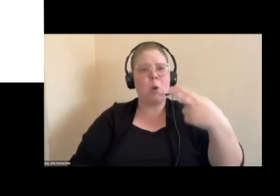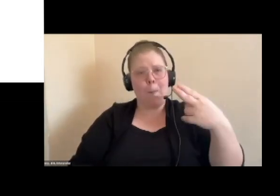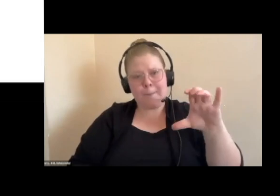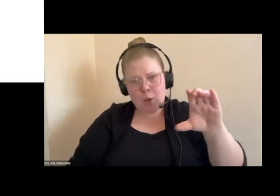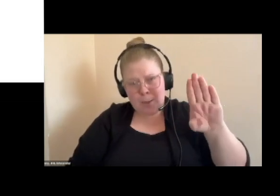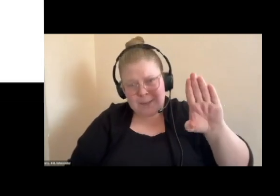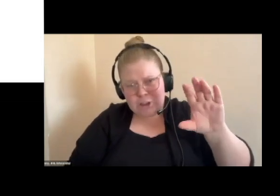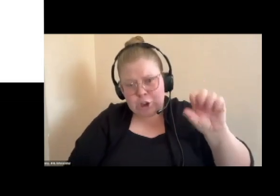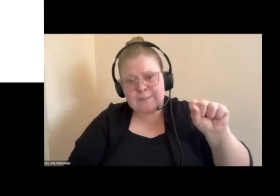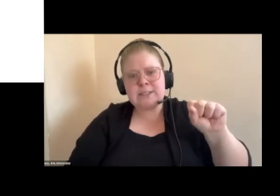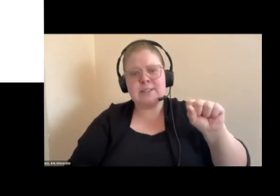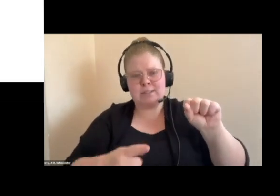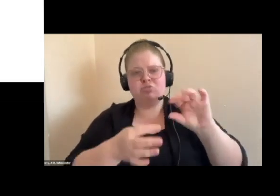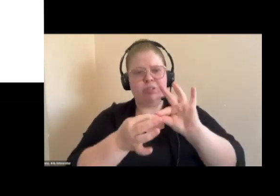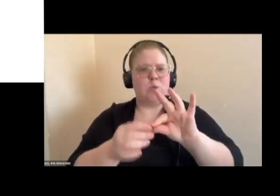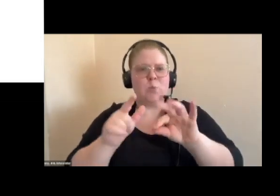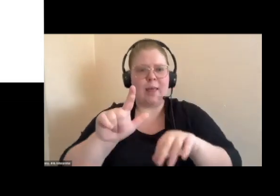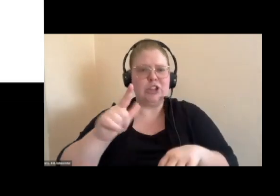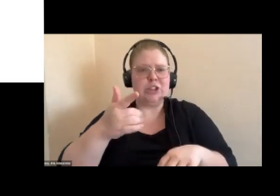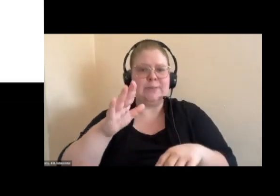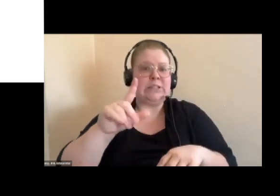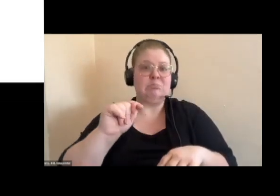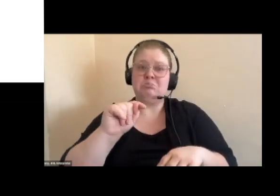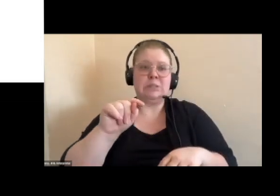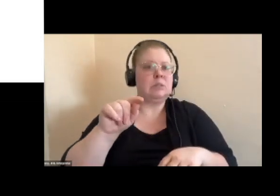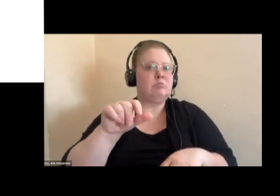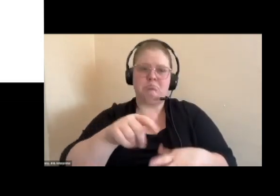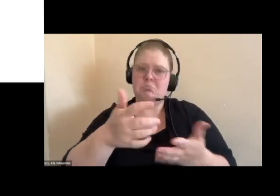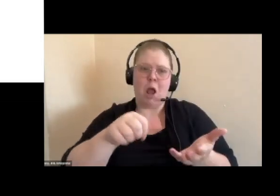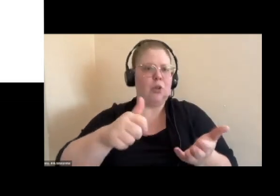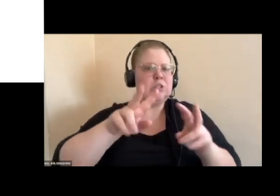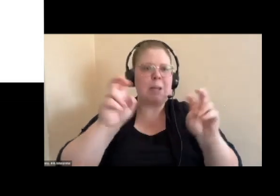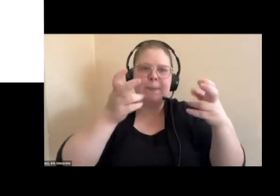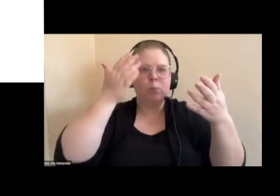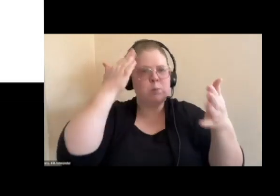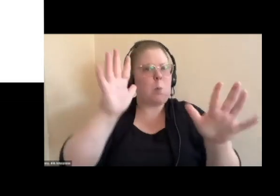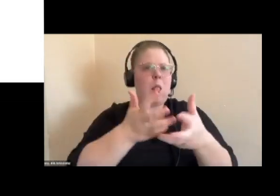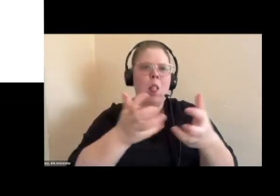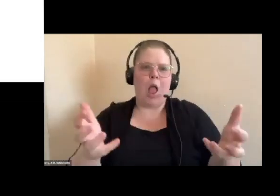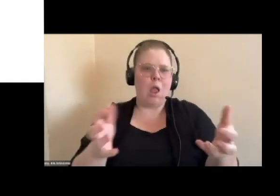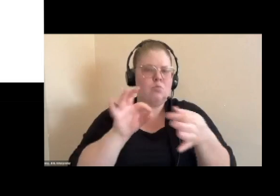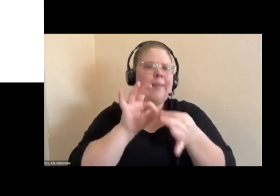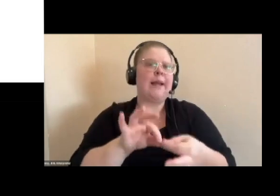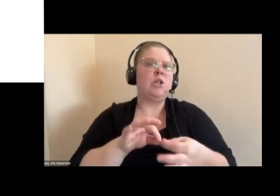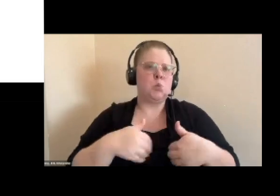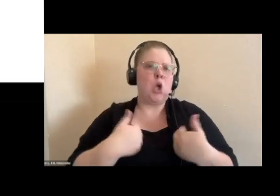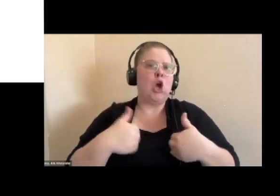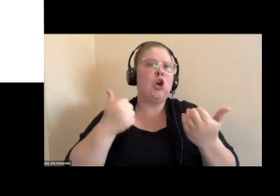which is a topic we don't know a lot about, particularly for younger people with disabilities.